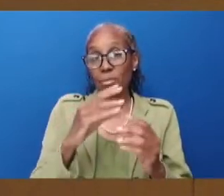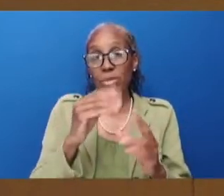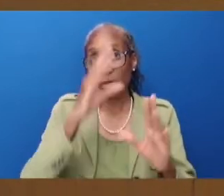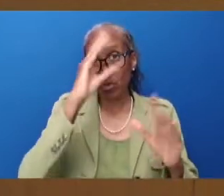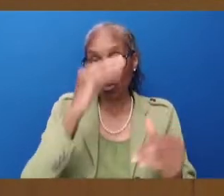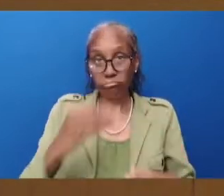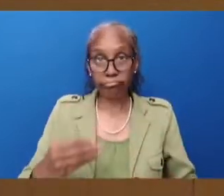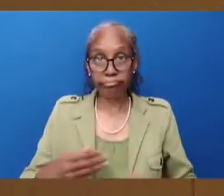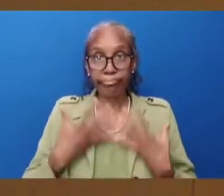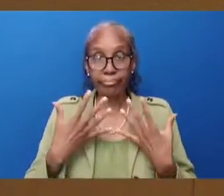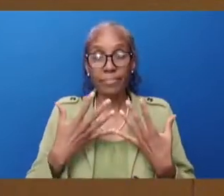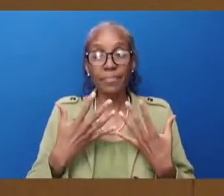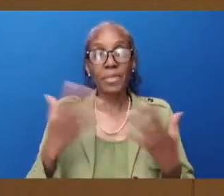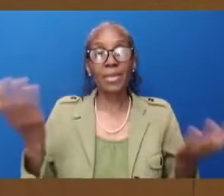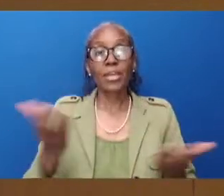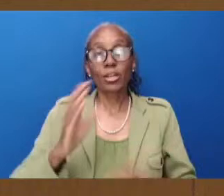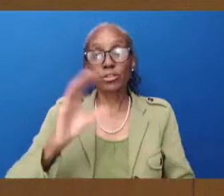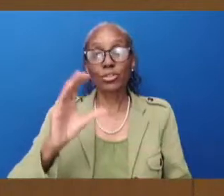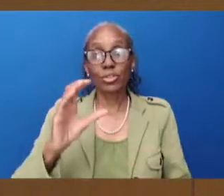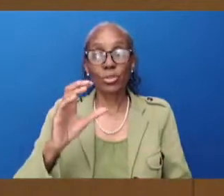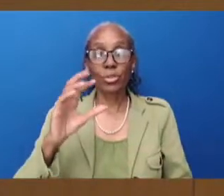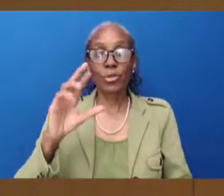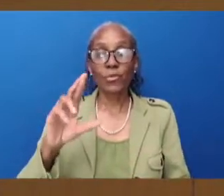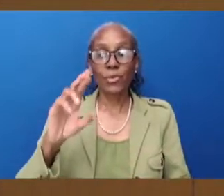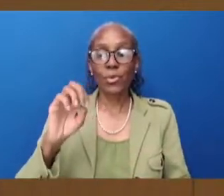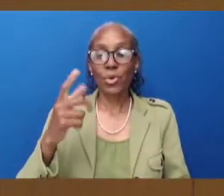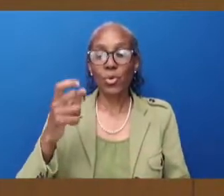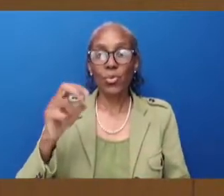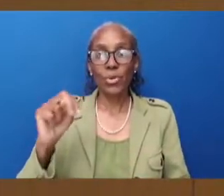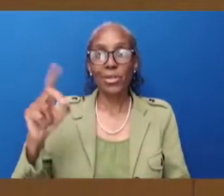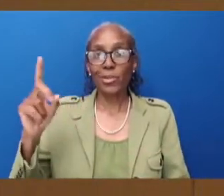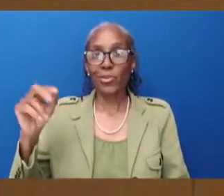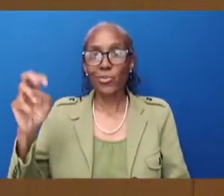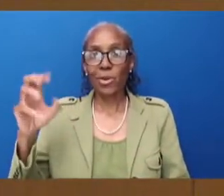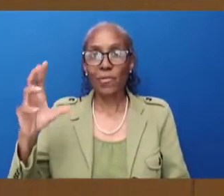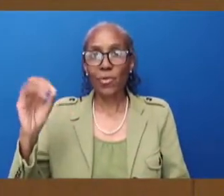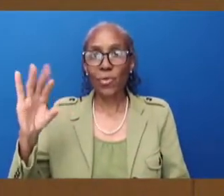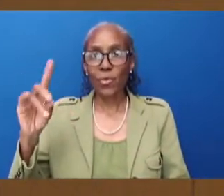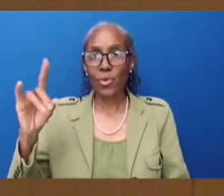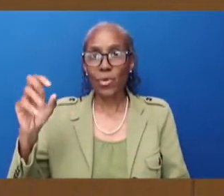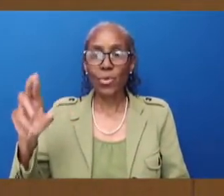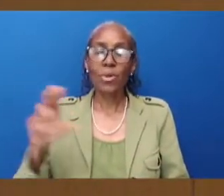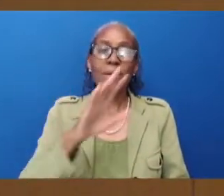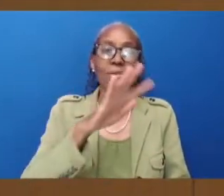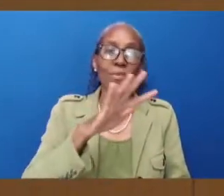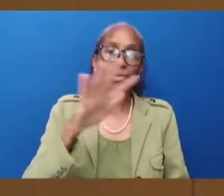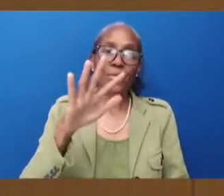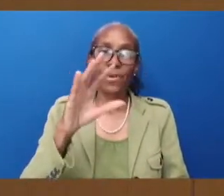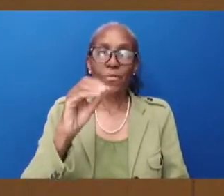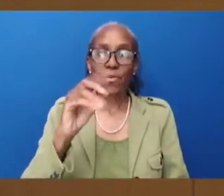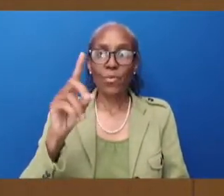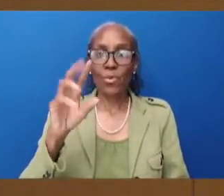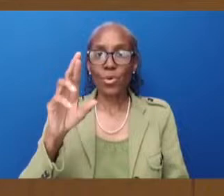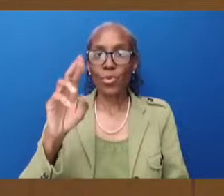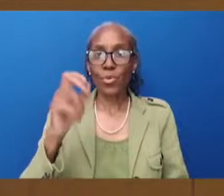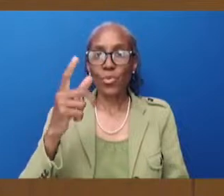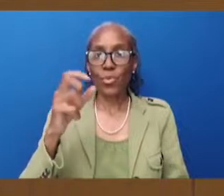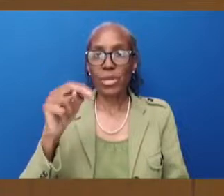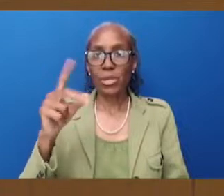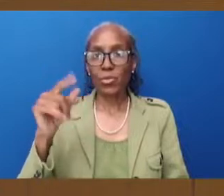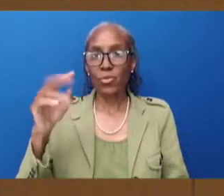REALITY BACKED BY DATA AND